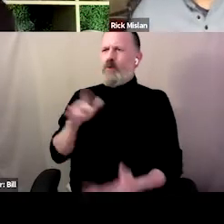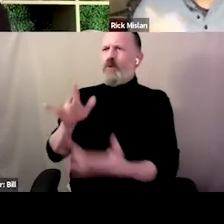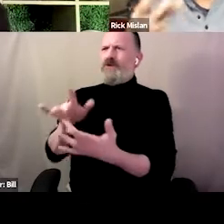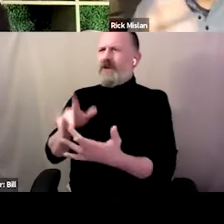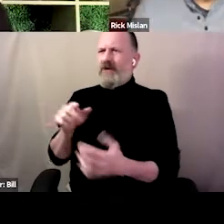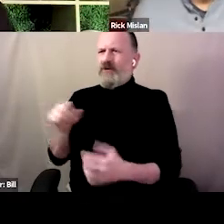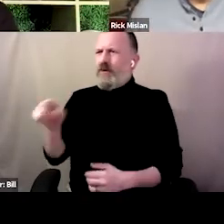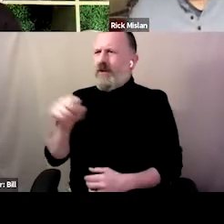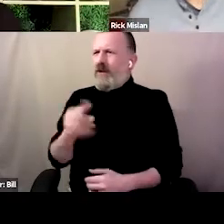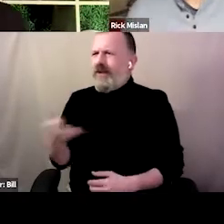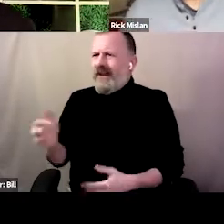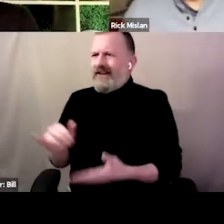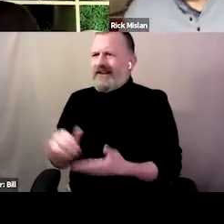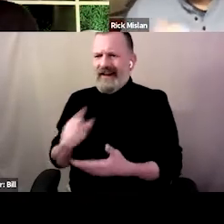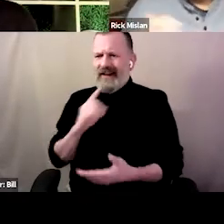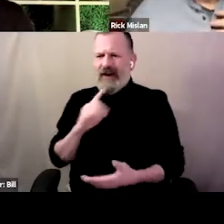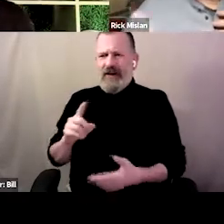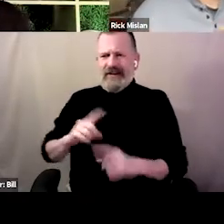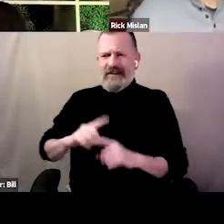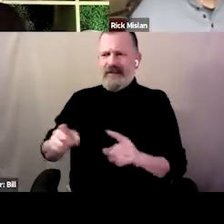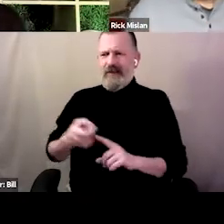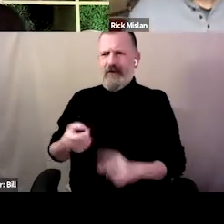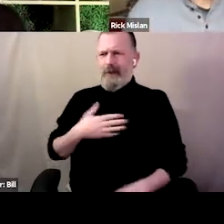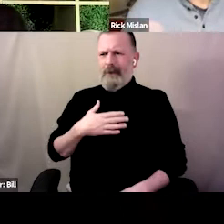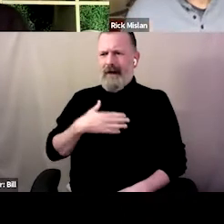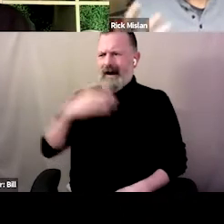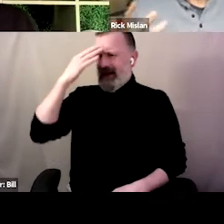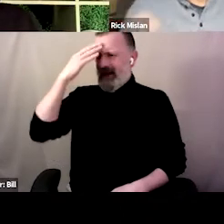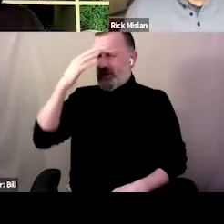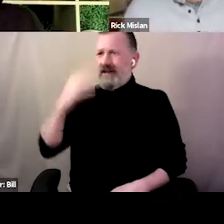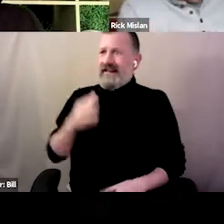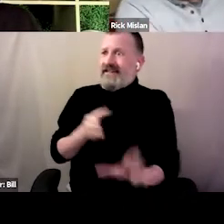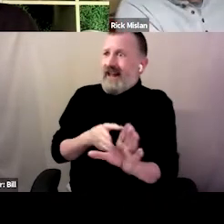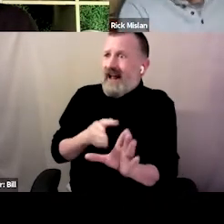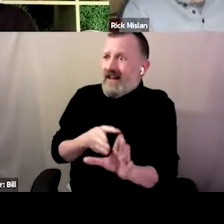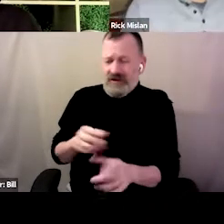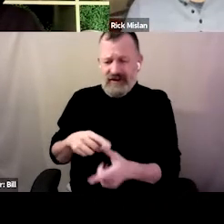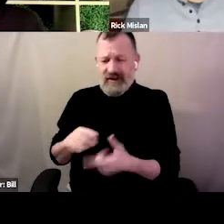Rick Mislan: Right. Is it psychology. Do I go after those are humanities or Rick Mislan: Exercise Science right